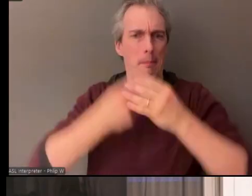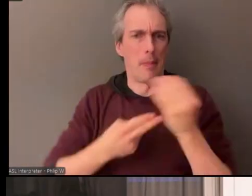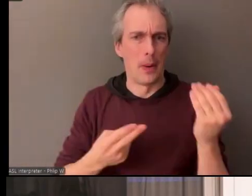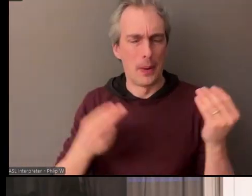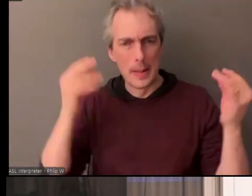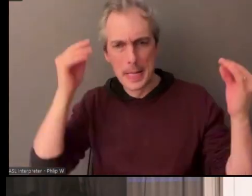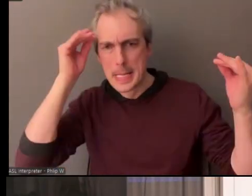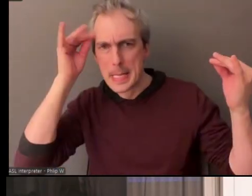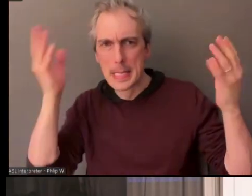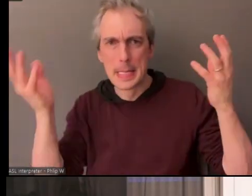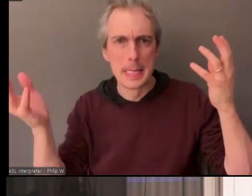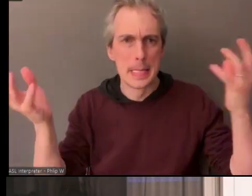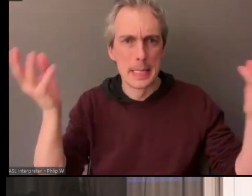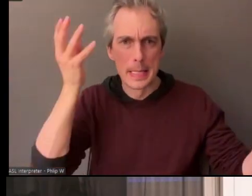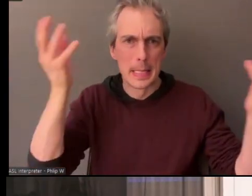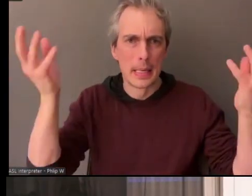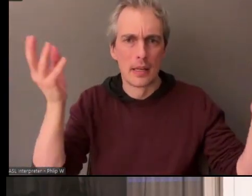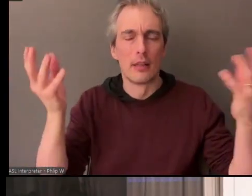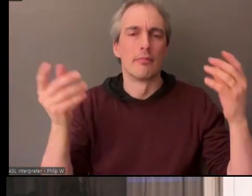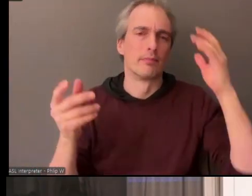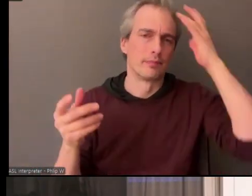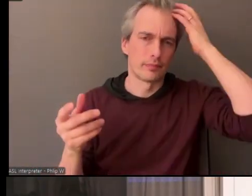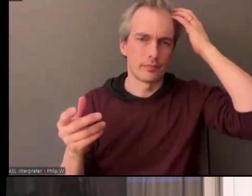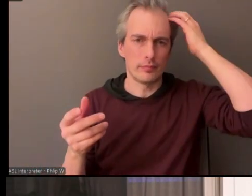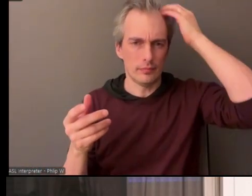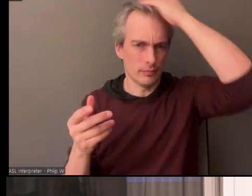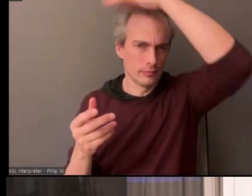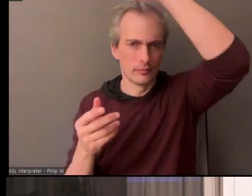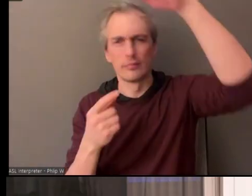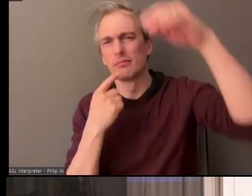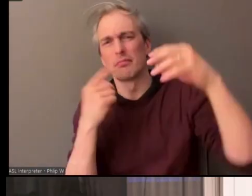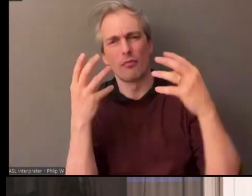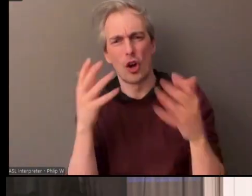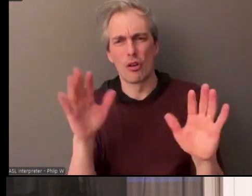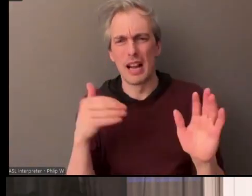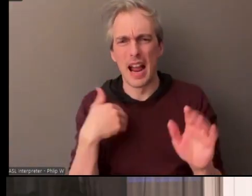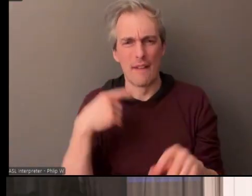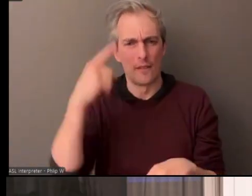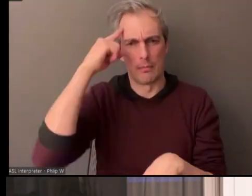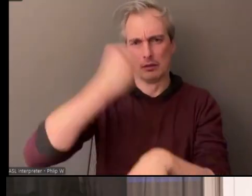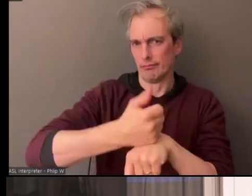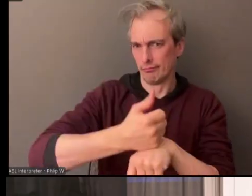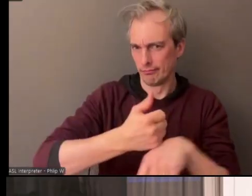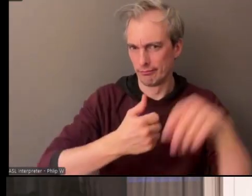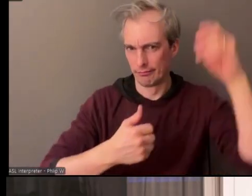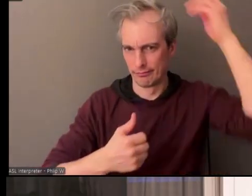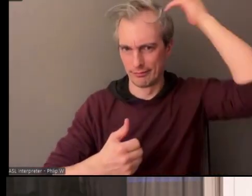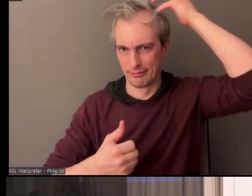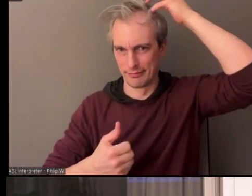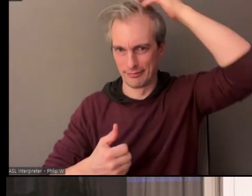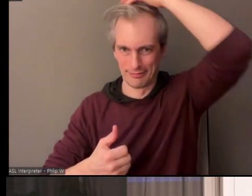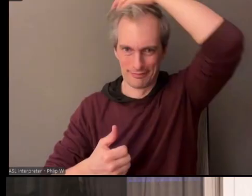There already is a tool. That's available to us. The mindset is agile. The tool is scrum.